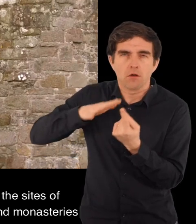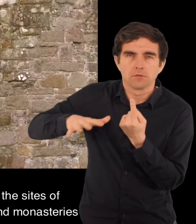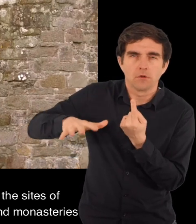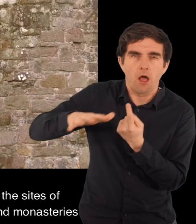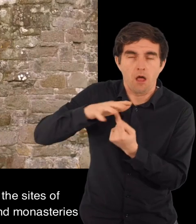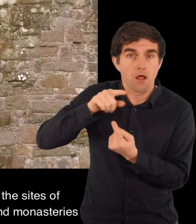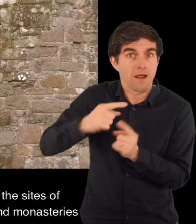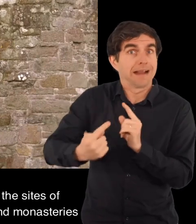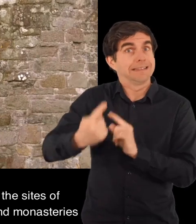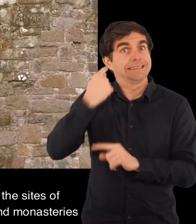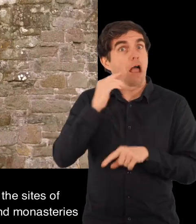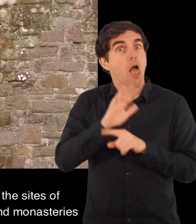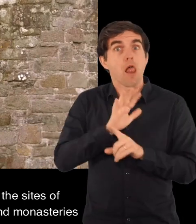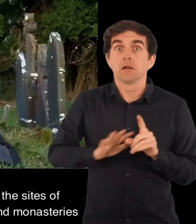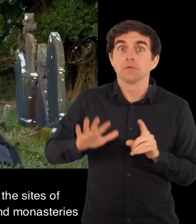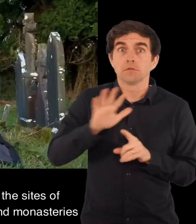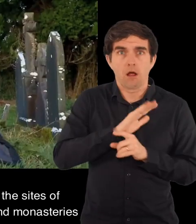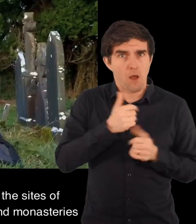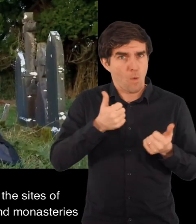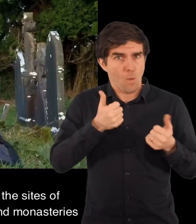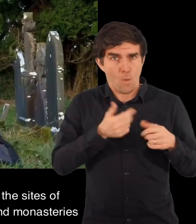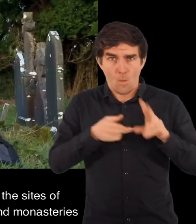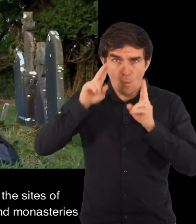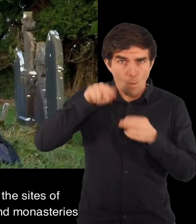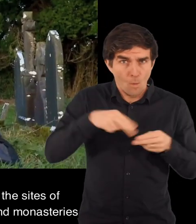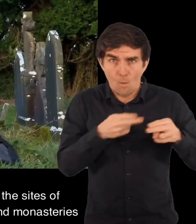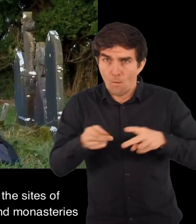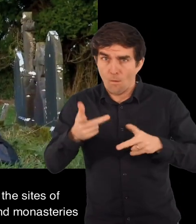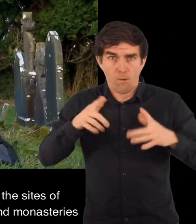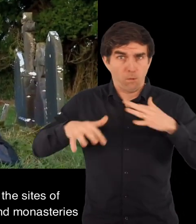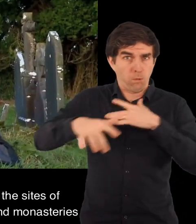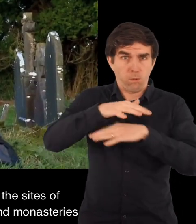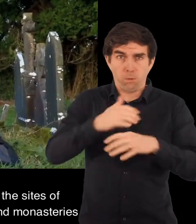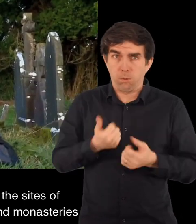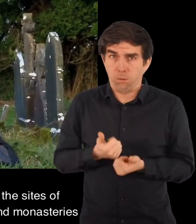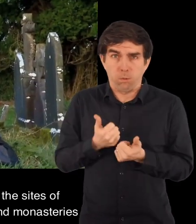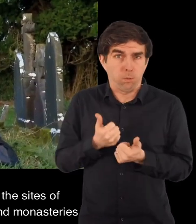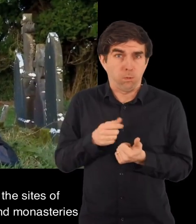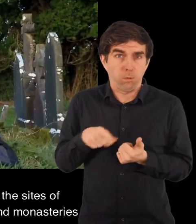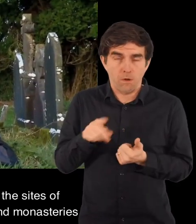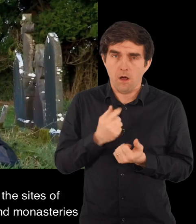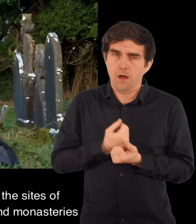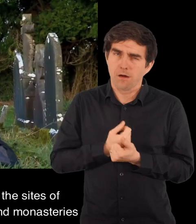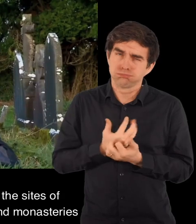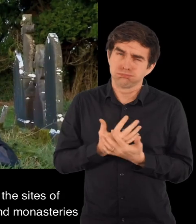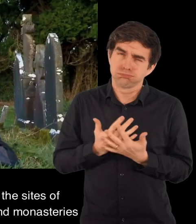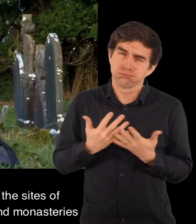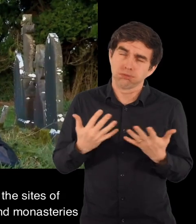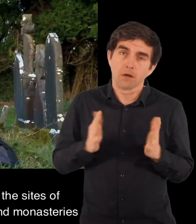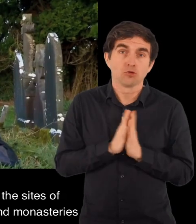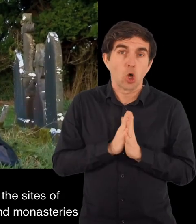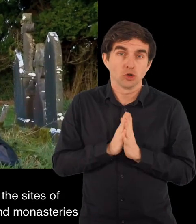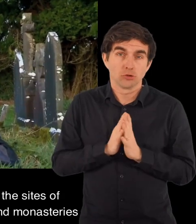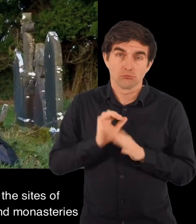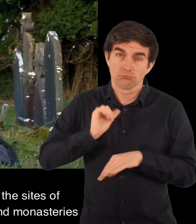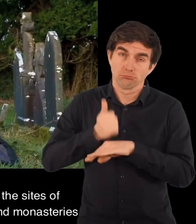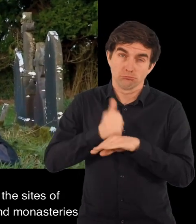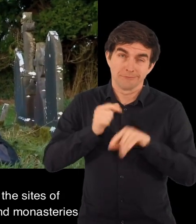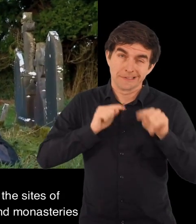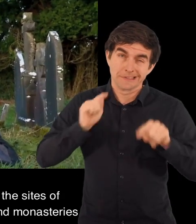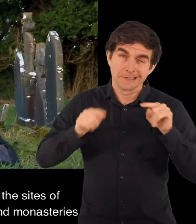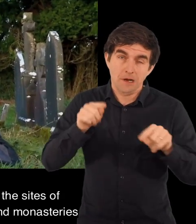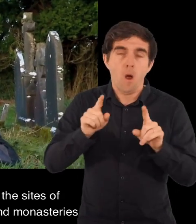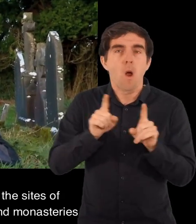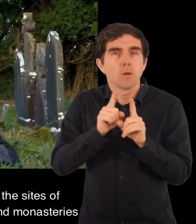highway in Ulster and it was also the sites of many, many established churches and monasteries